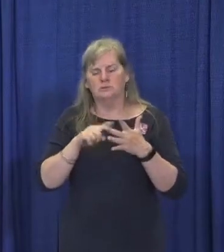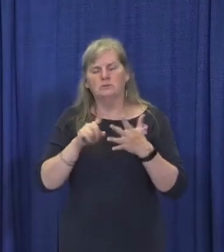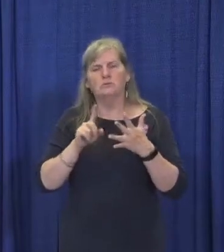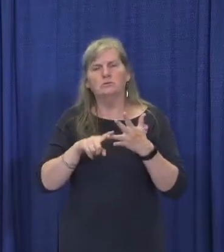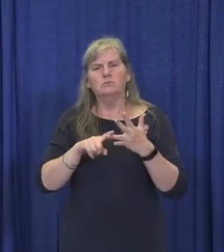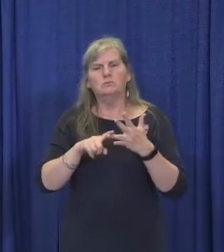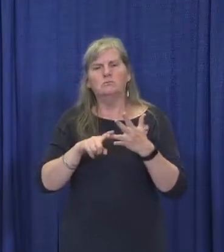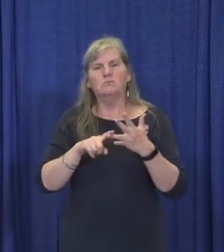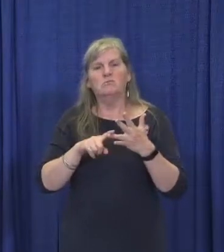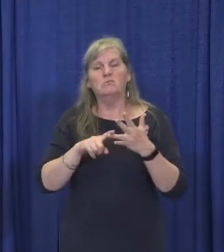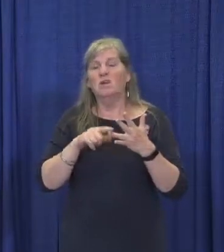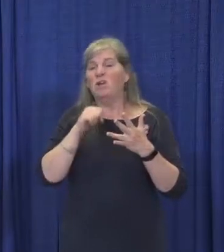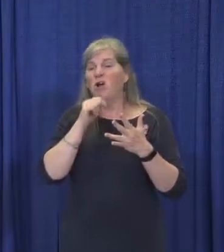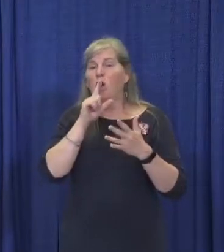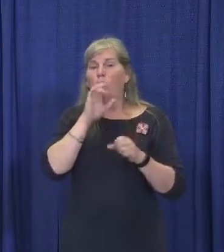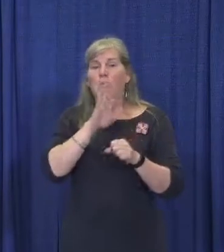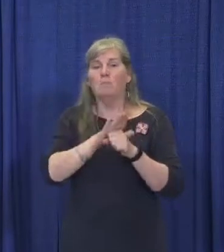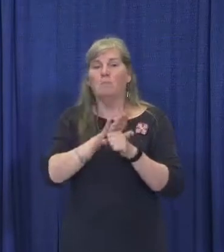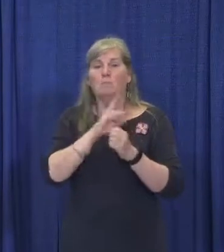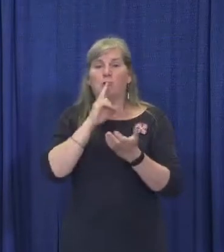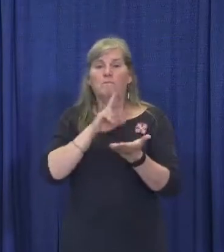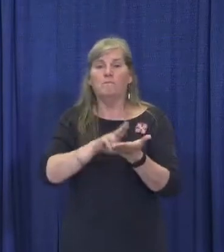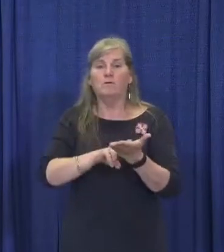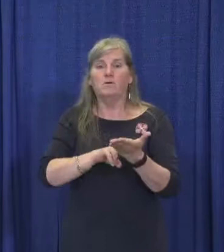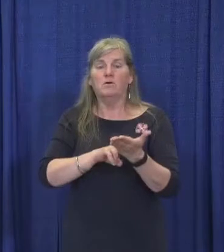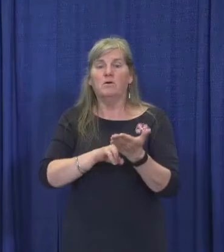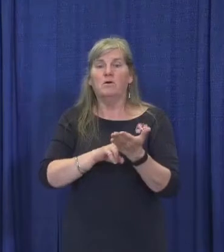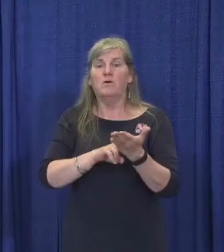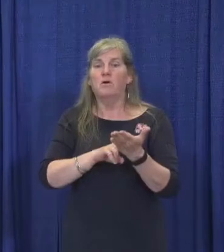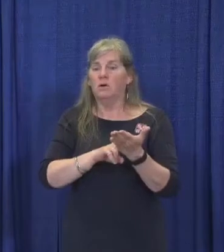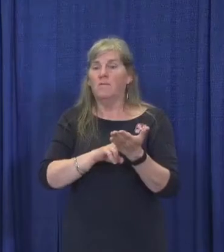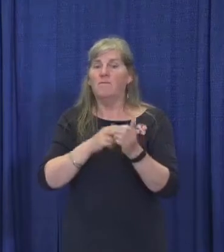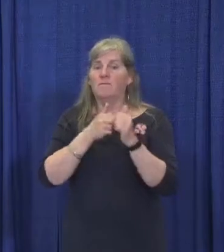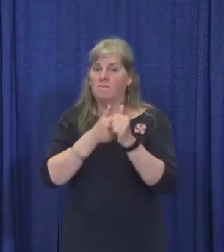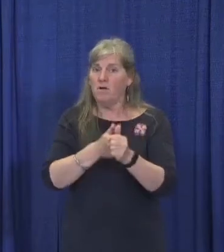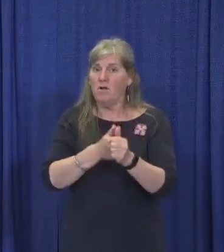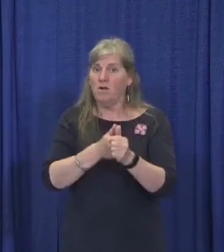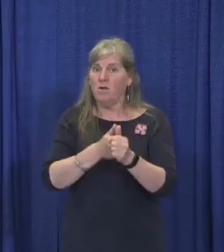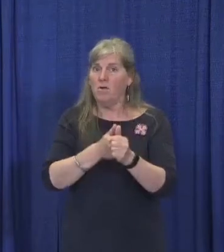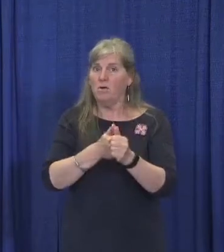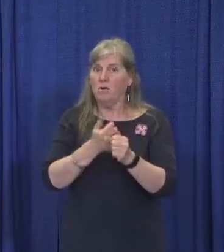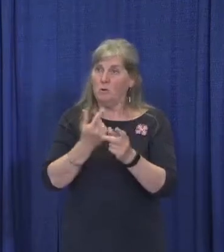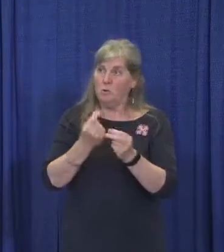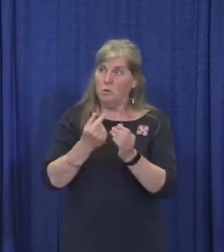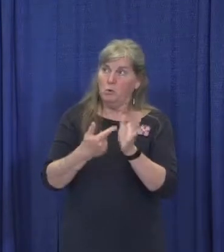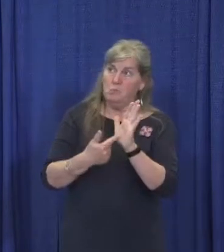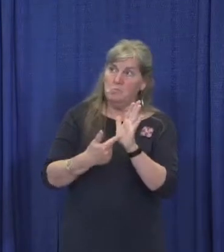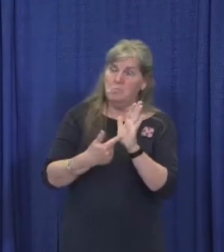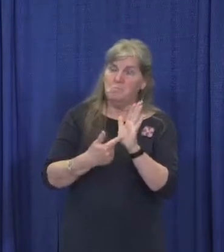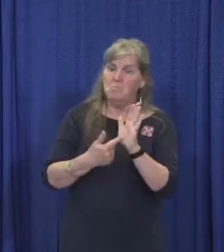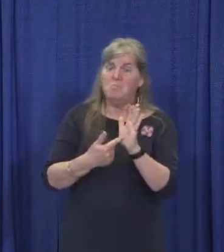while different failures to declare enforcement charges and what we will see in the